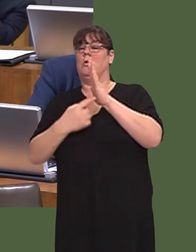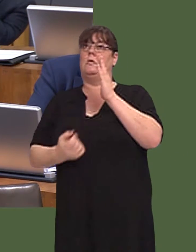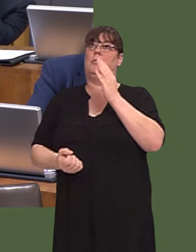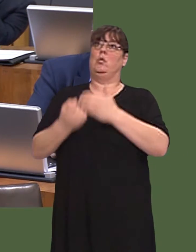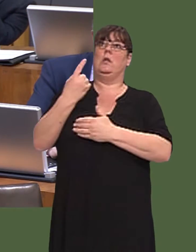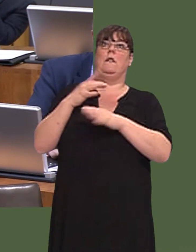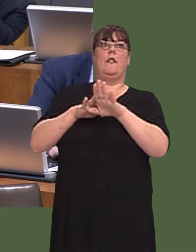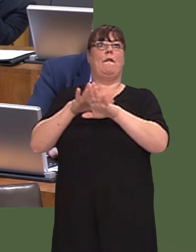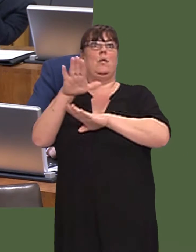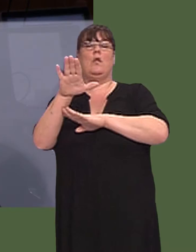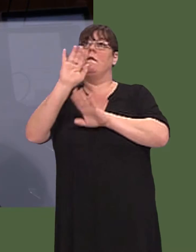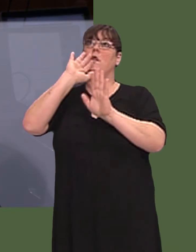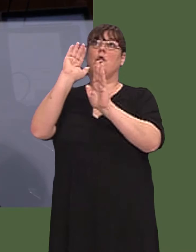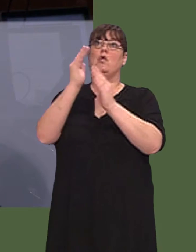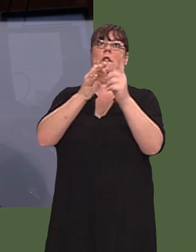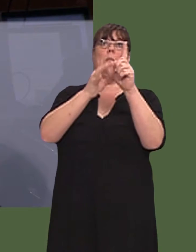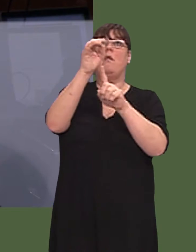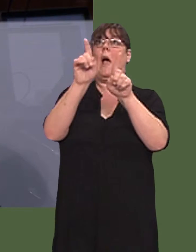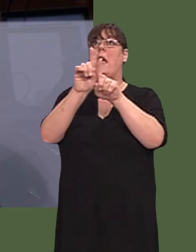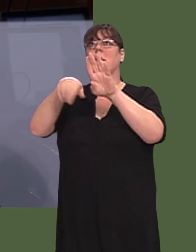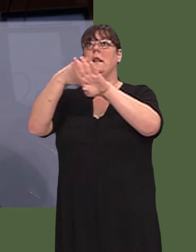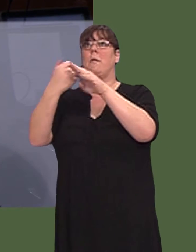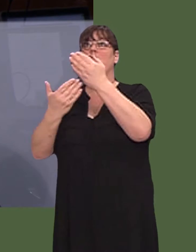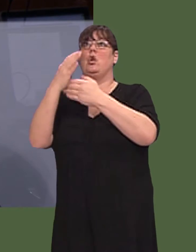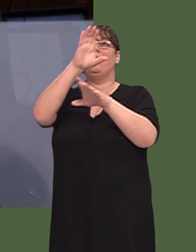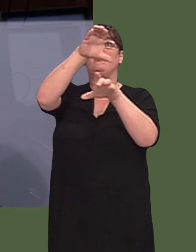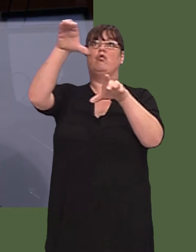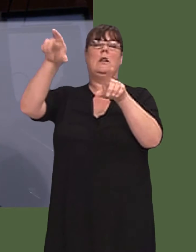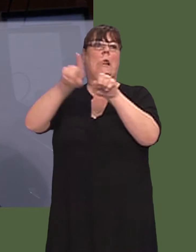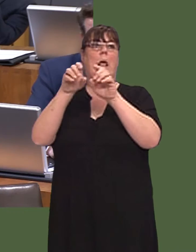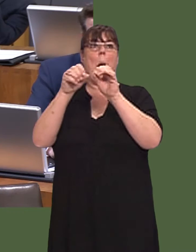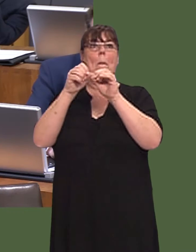in the future, both to improve the service and potentially look at new stations. Bow Street is an example of that.